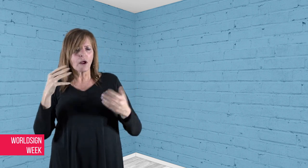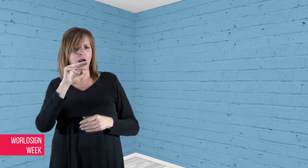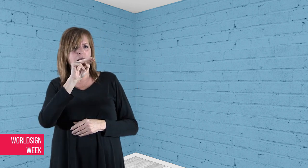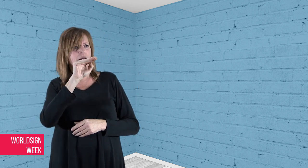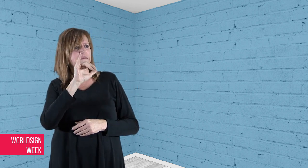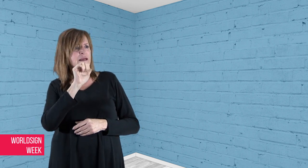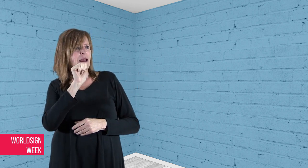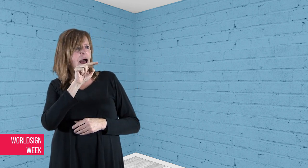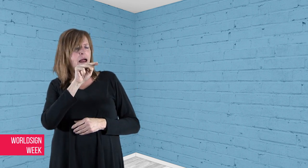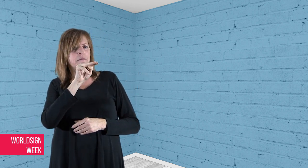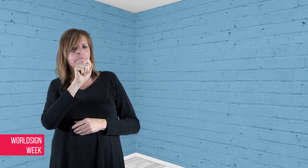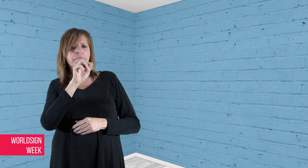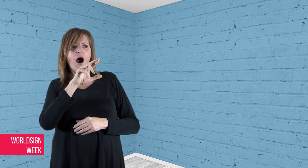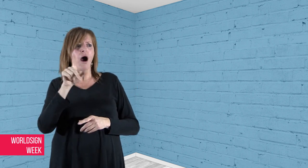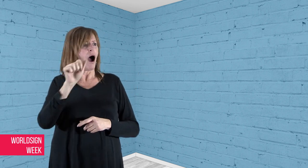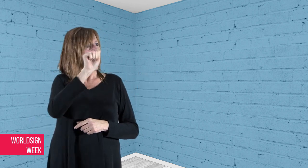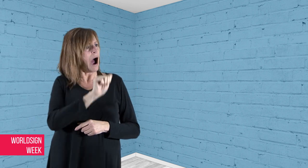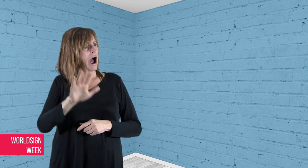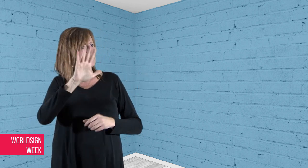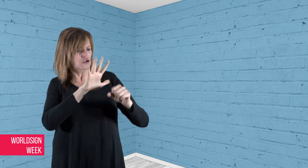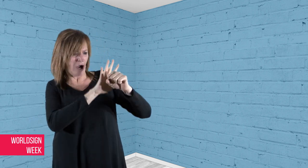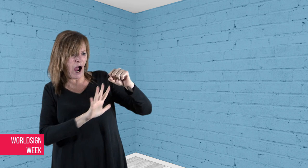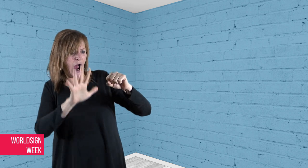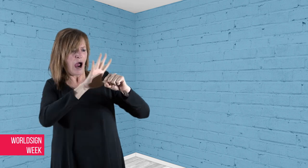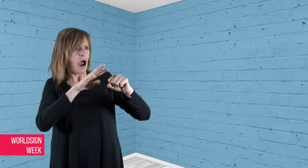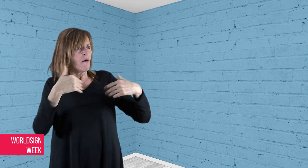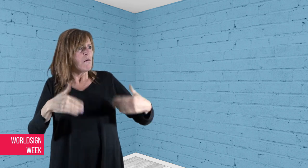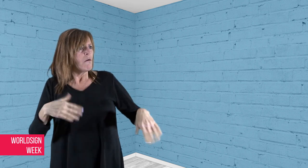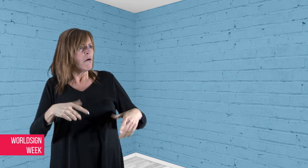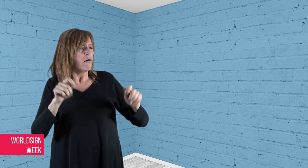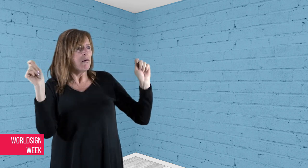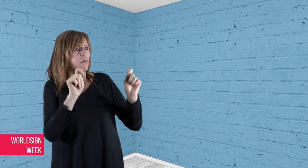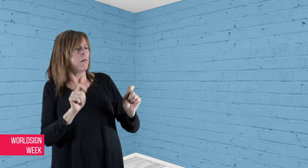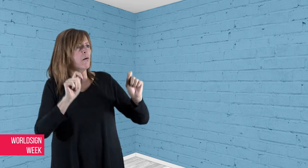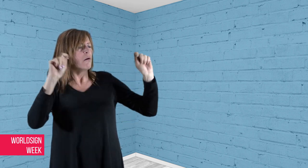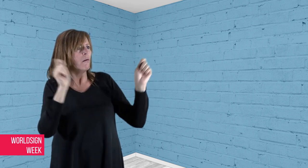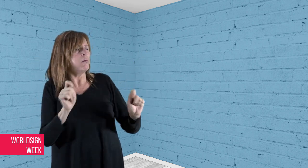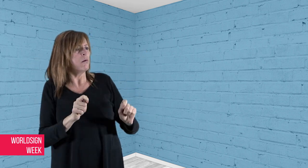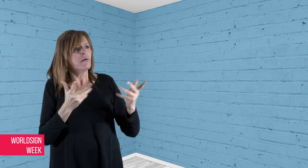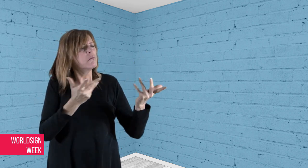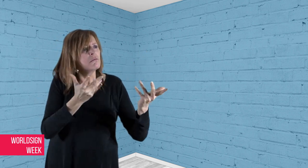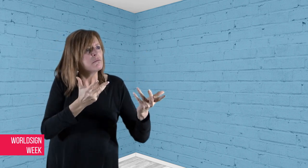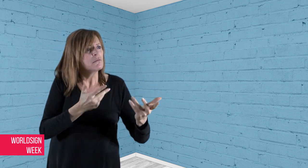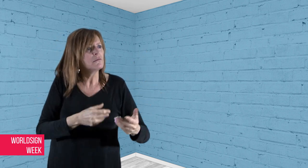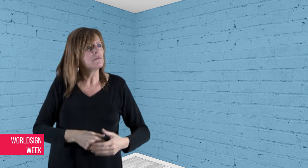Alarming news in Myanmar in Asia continent.